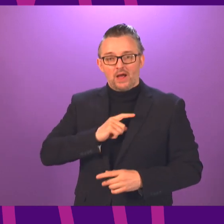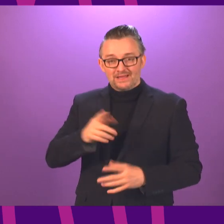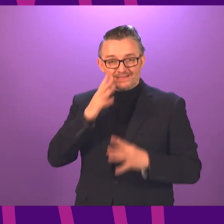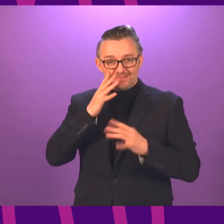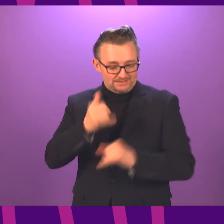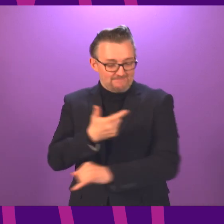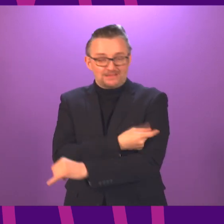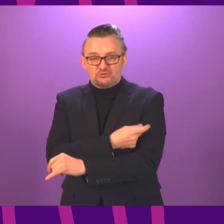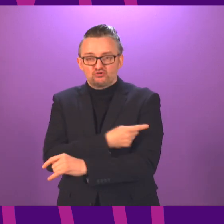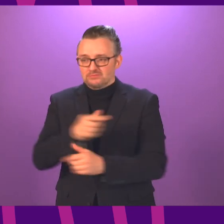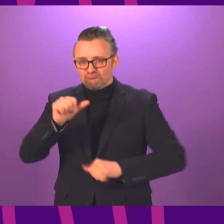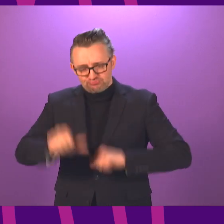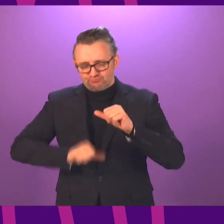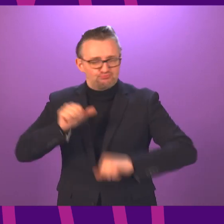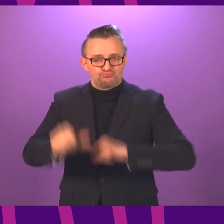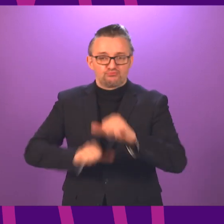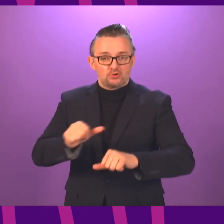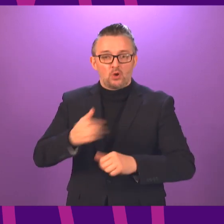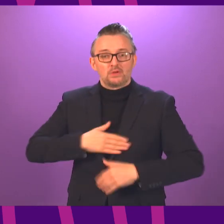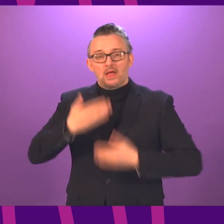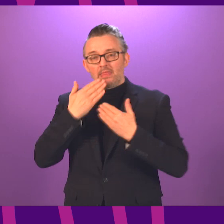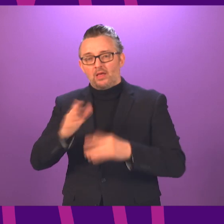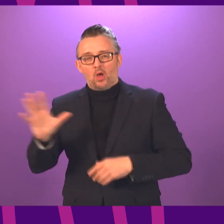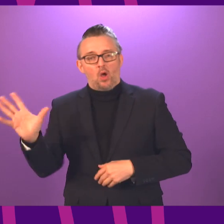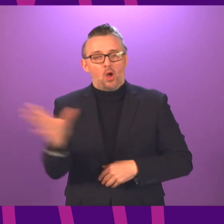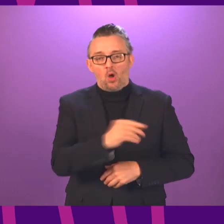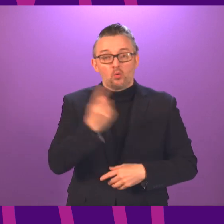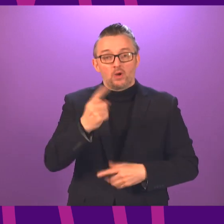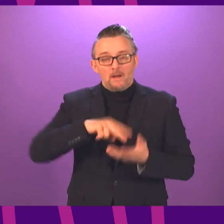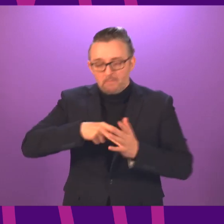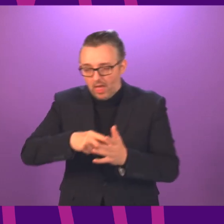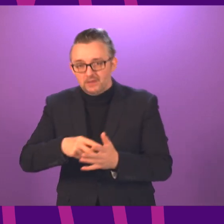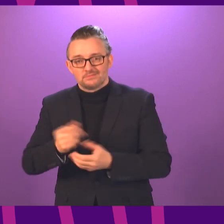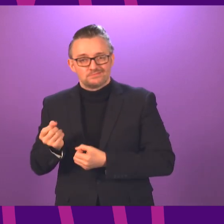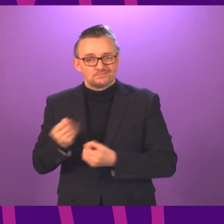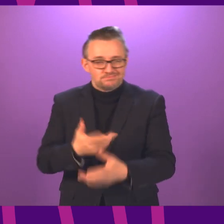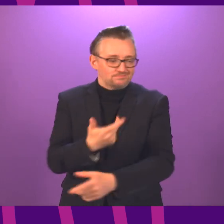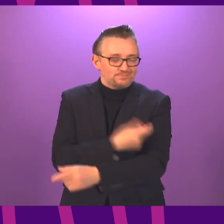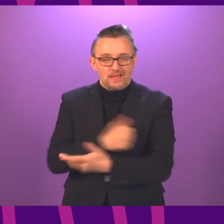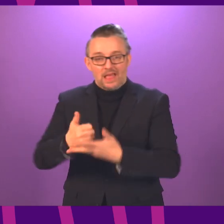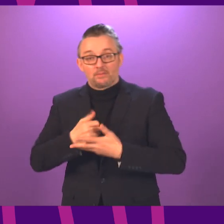has progressed so far. I want again to thank everyone who has been involved in planning and delivering the programme, and everyone who has come forward to be vaccinated.